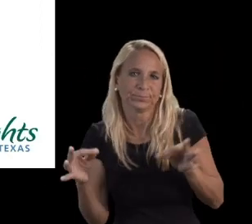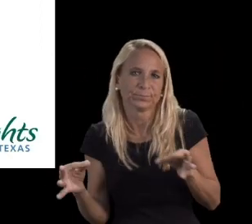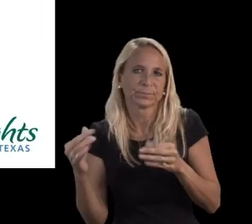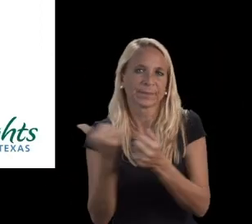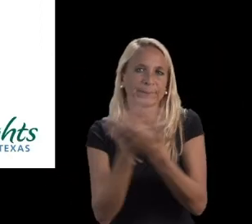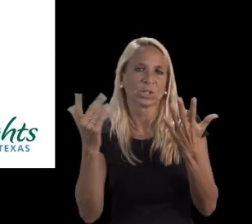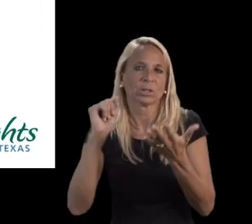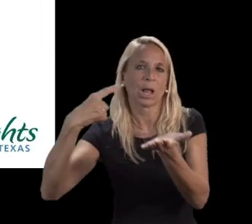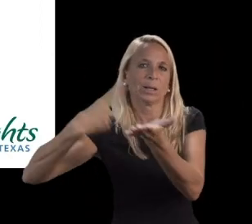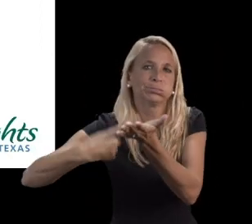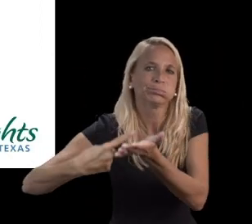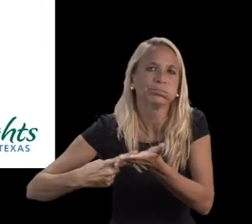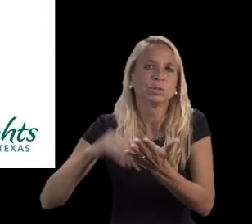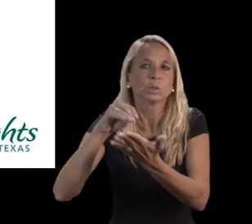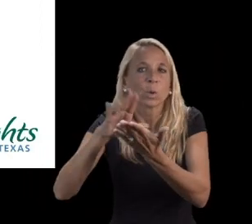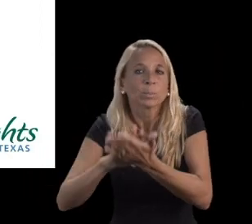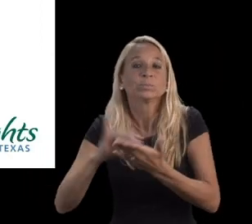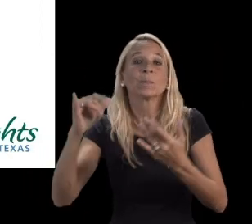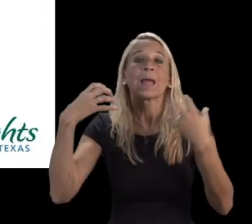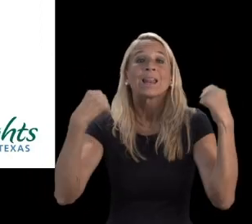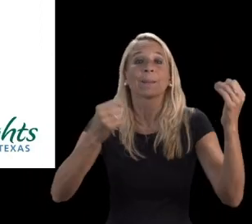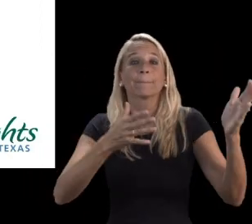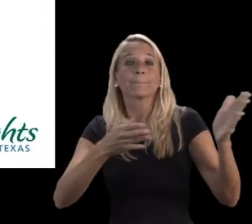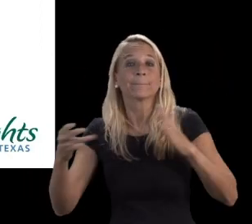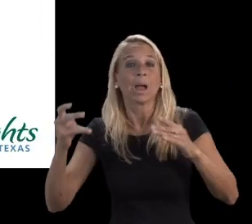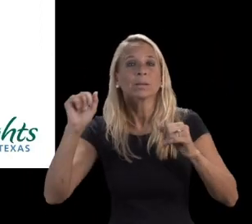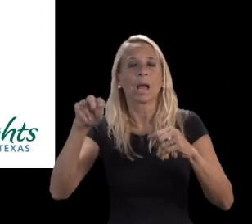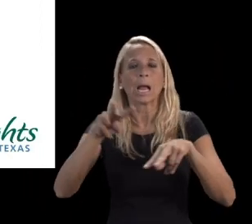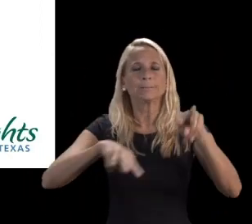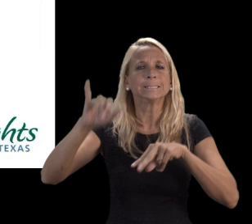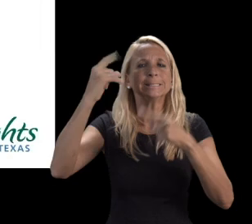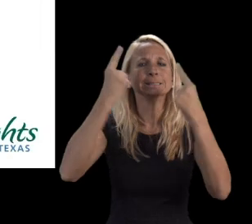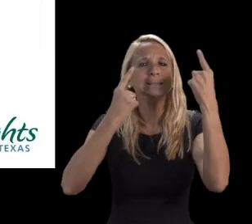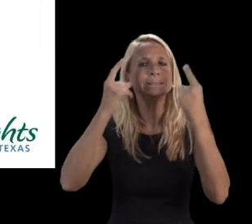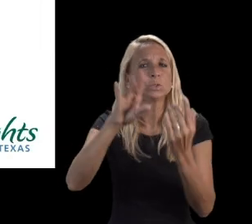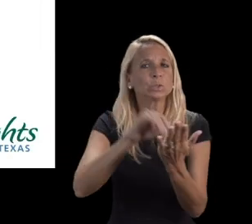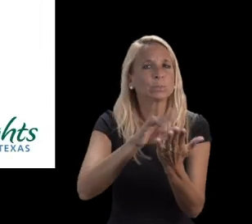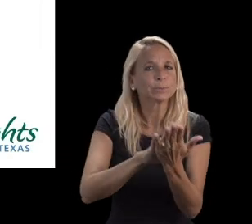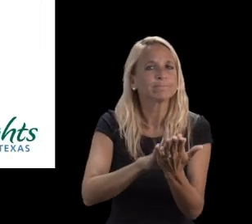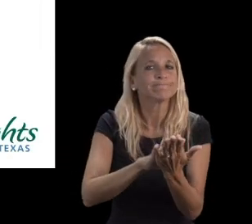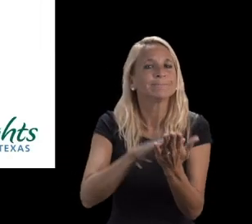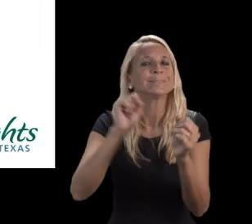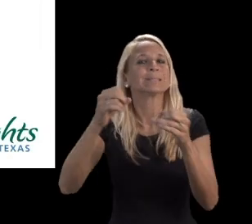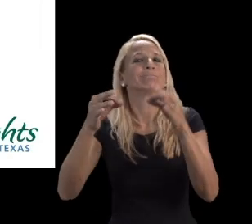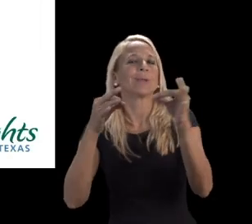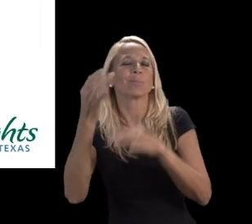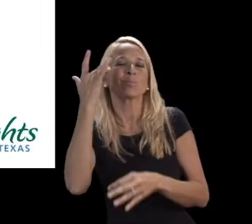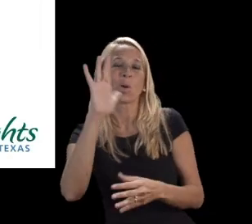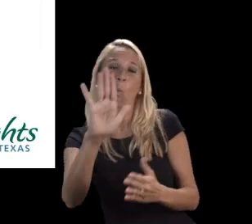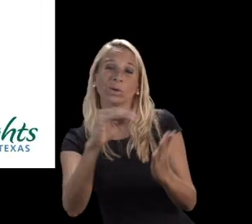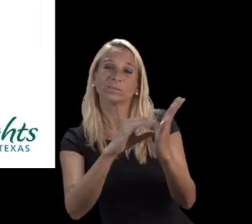that new documentation or so the health plan can consider that documentation and then explain why that documentation